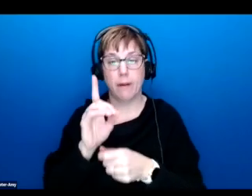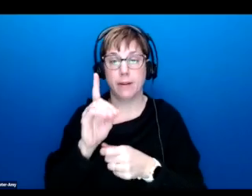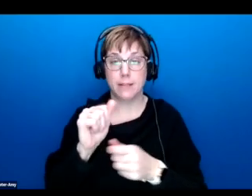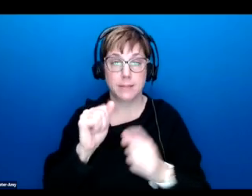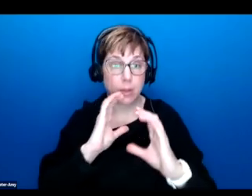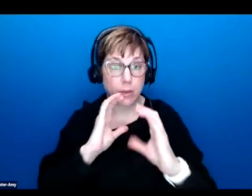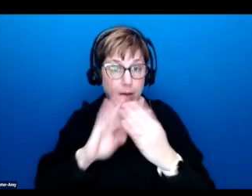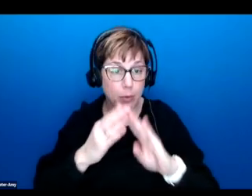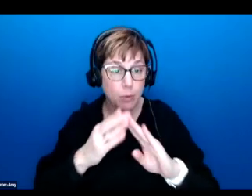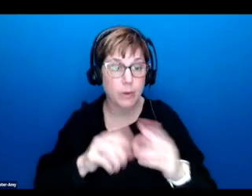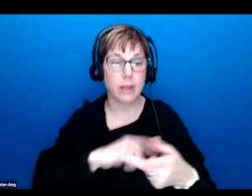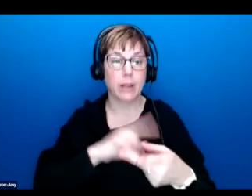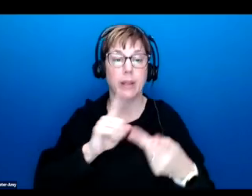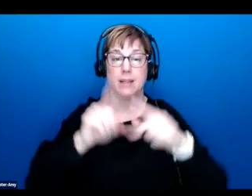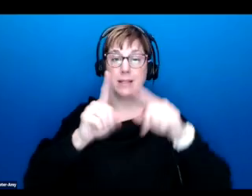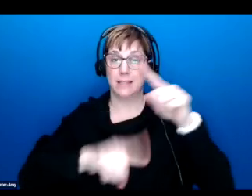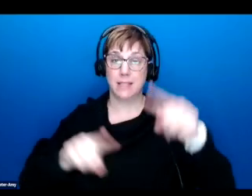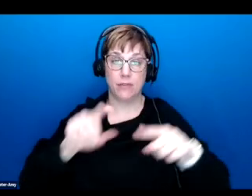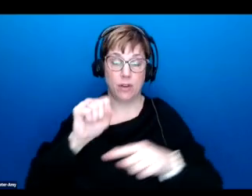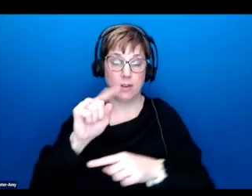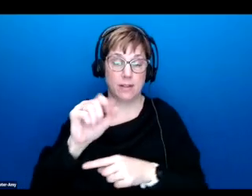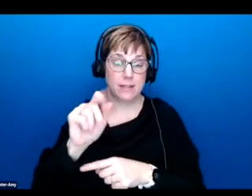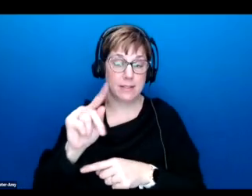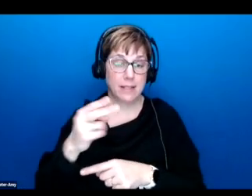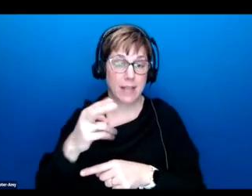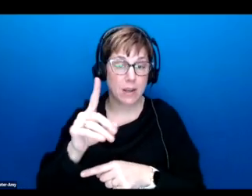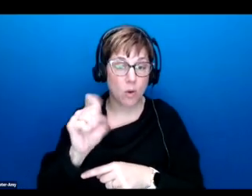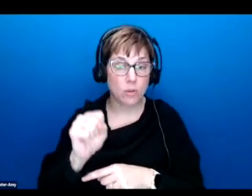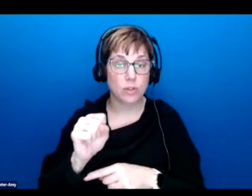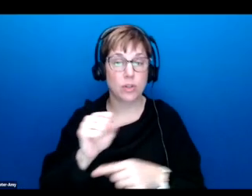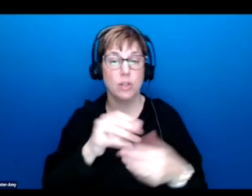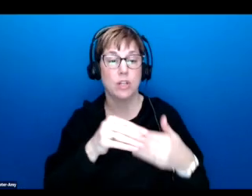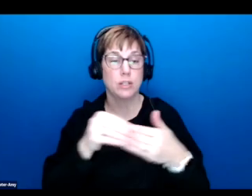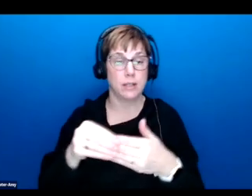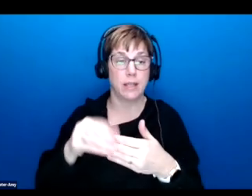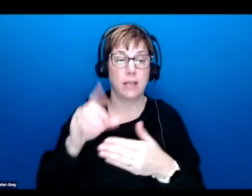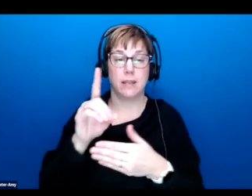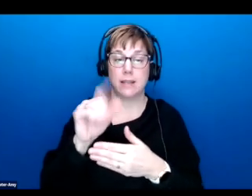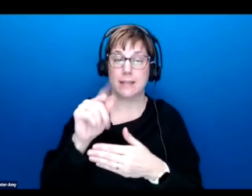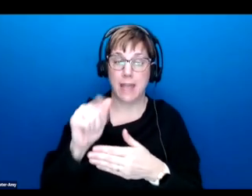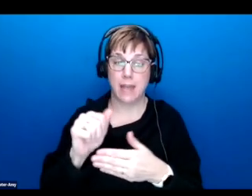diverse stakeholders, to advance data-driven responses for equity and policymaking.